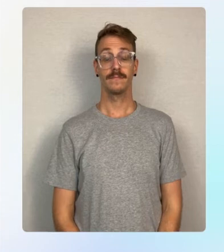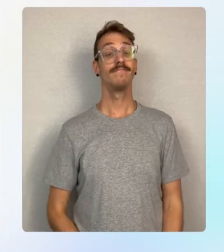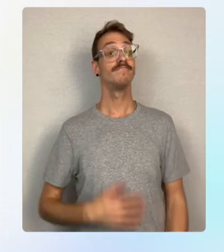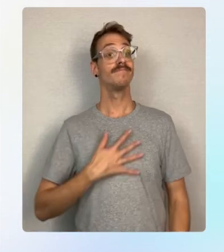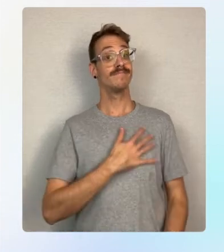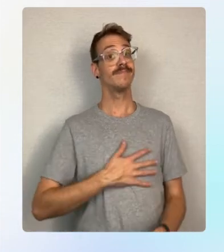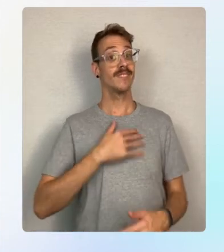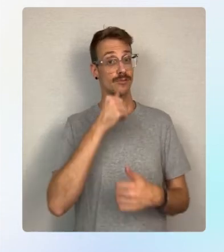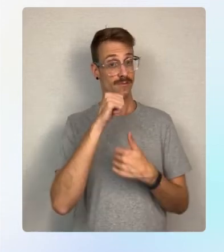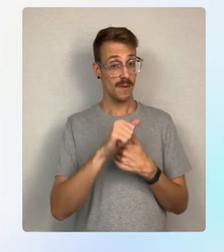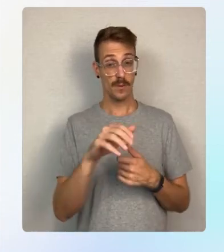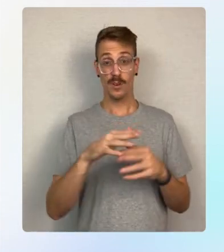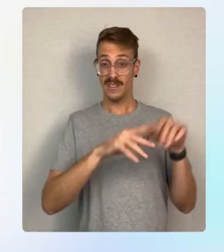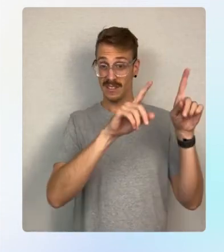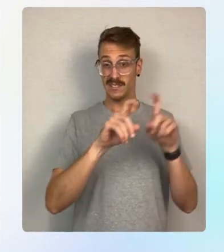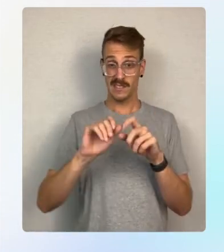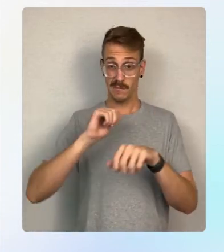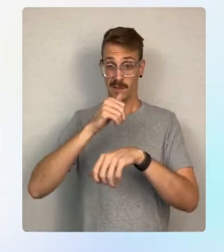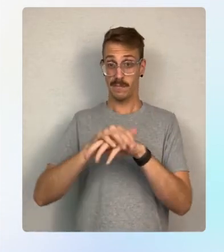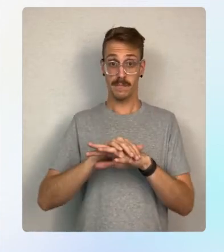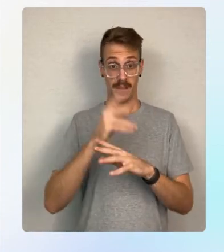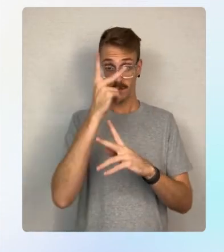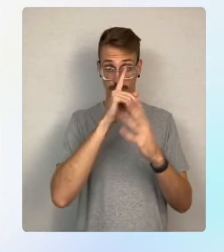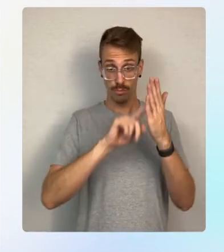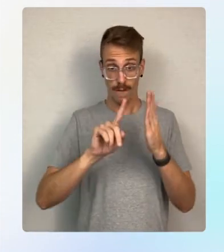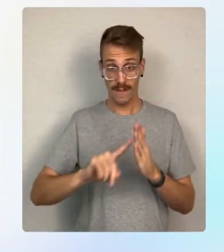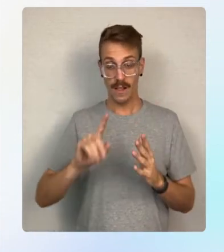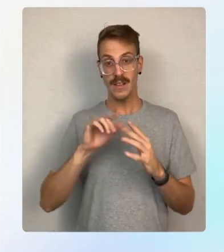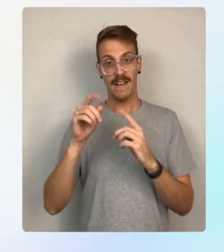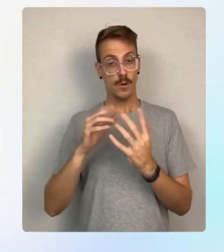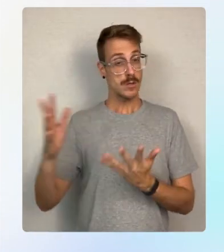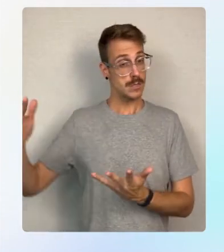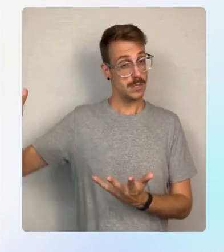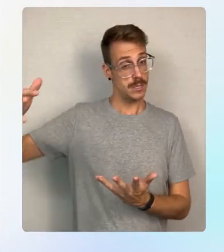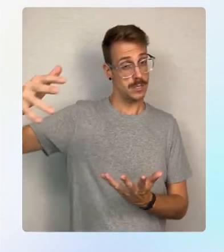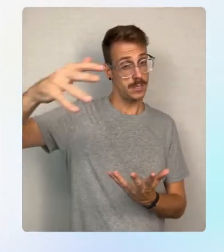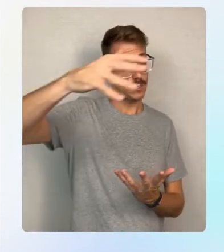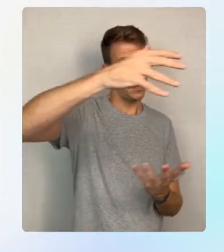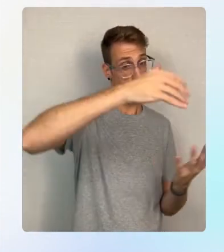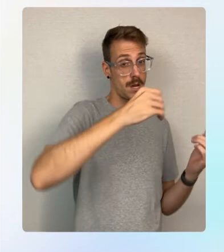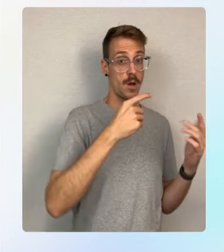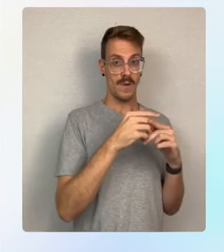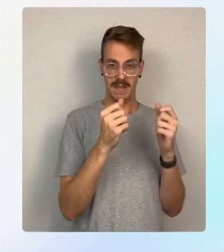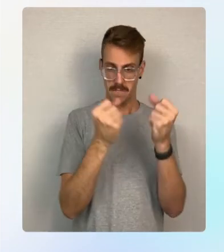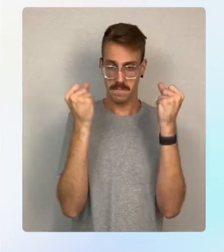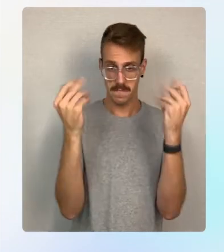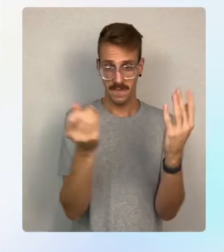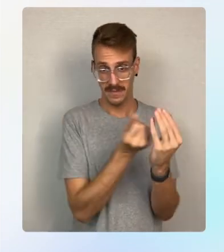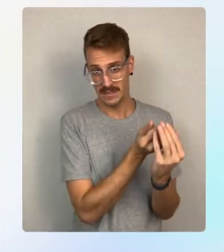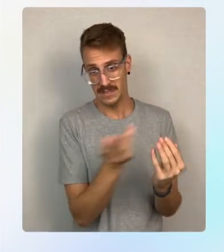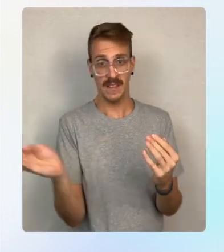Please keep in mind that sampling-based profilers need to take large amounts of samples over multiple frames.